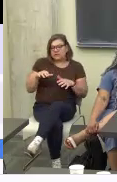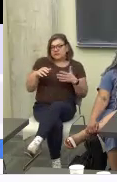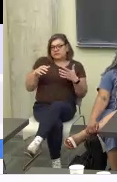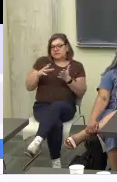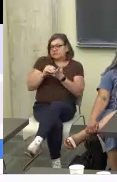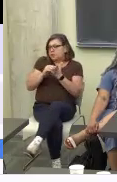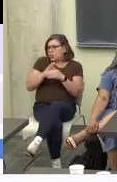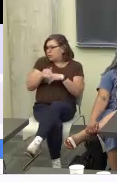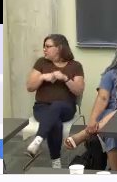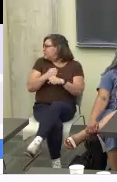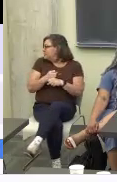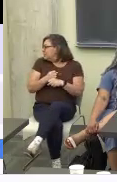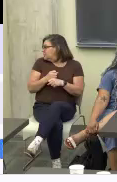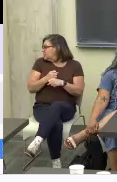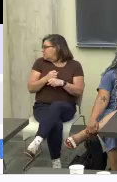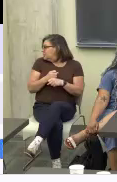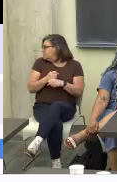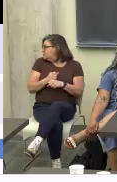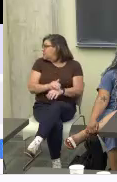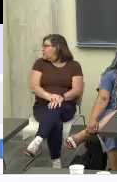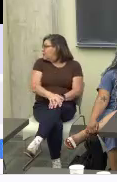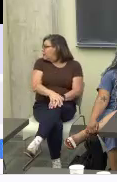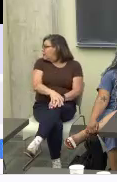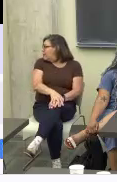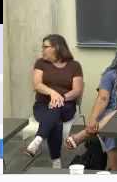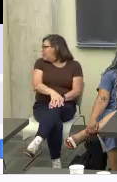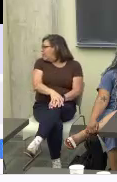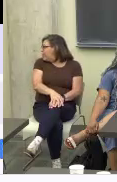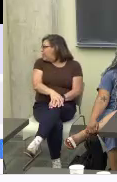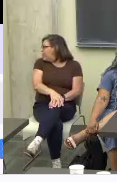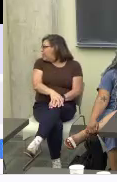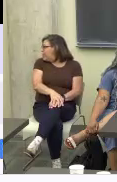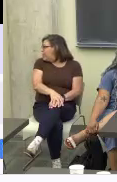But we're not ready to be ready to erased from the equation,